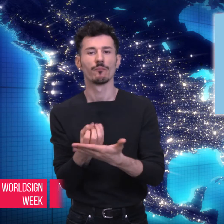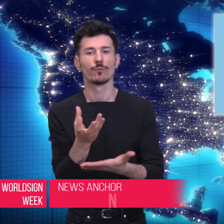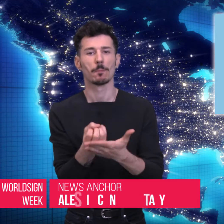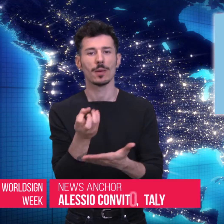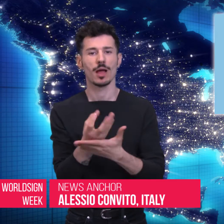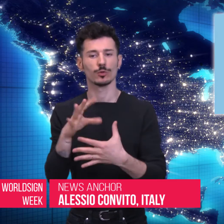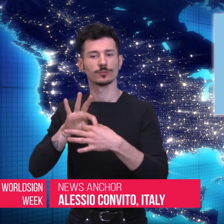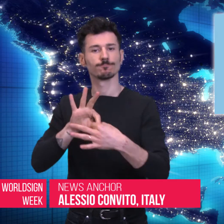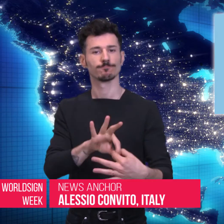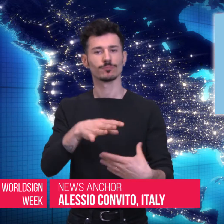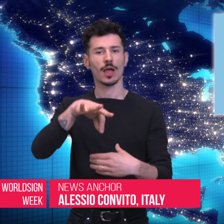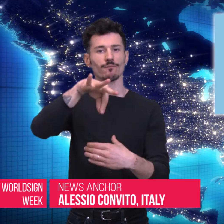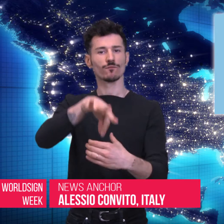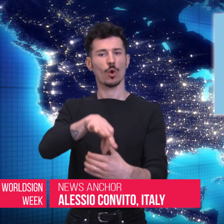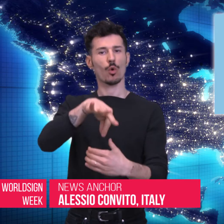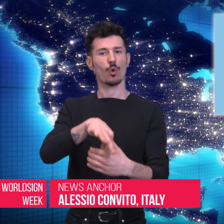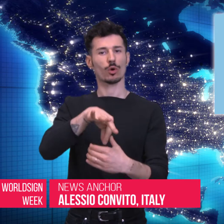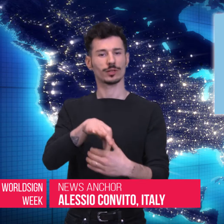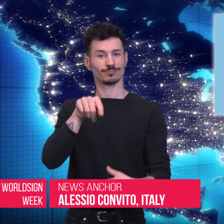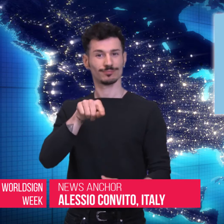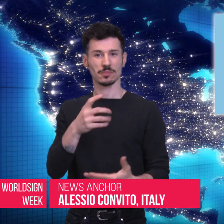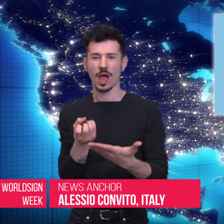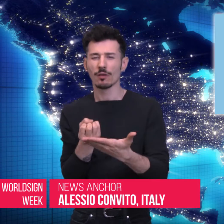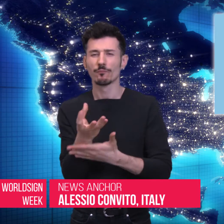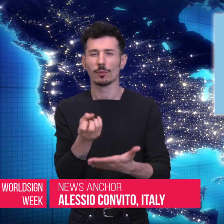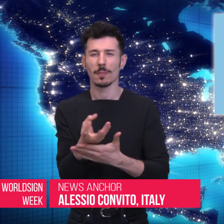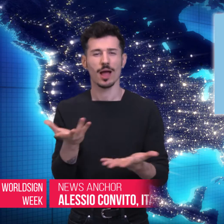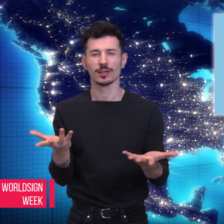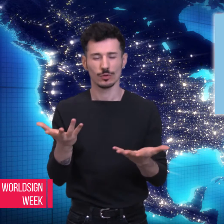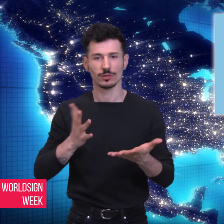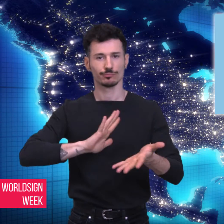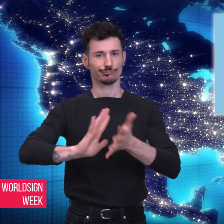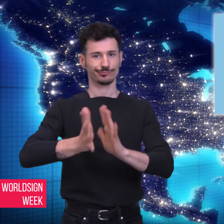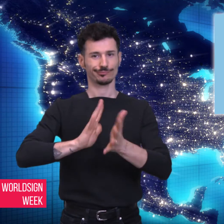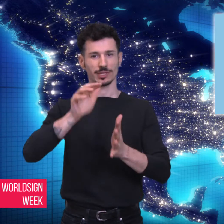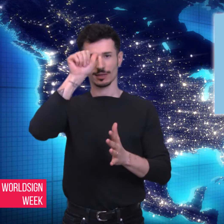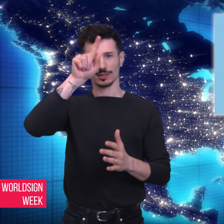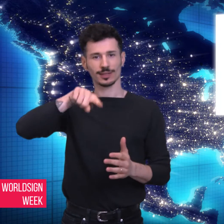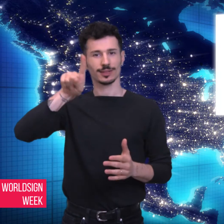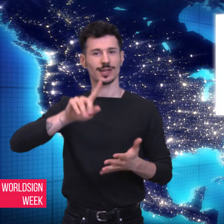voting-related information for Deaf Indian Sign Language users.